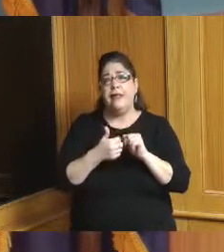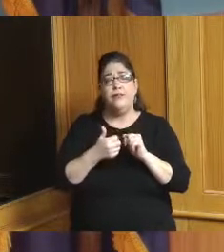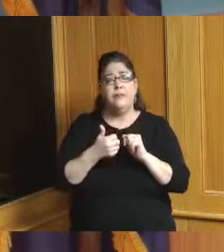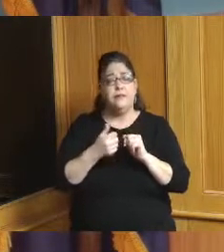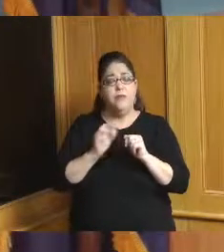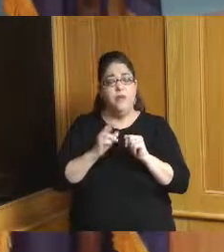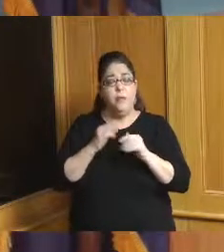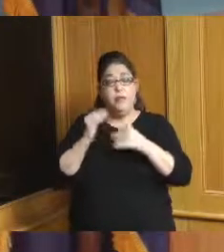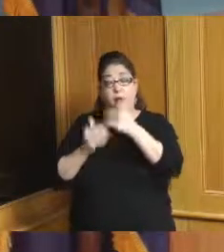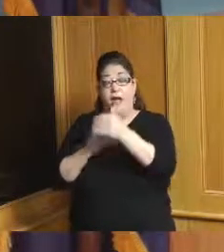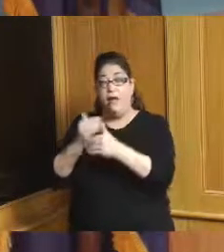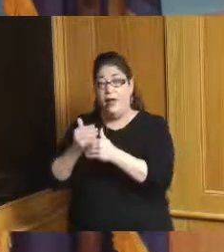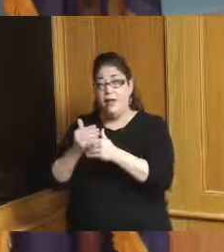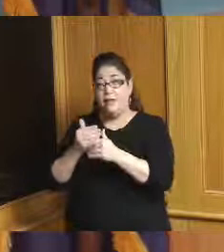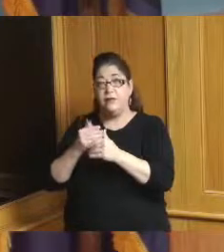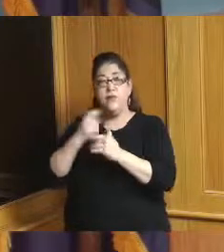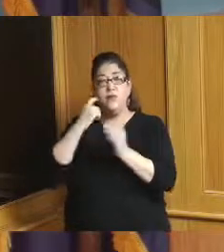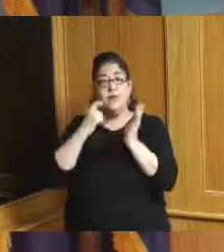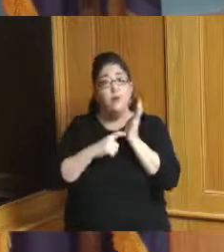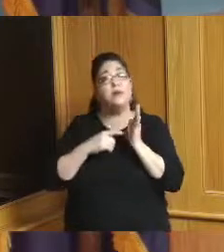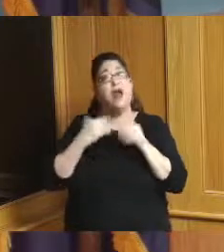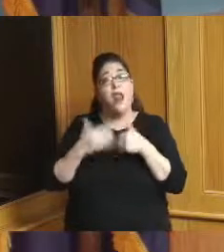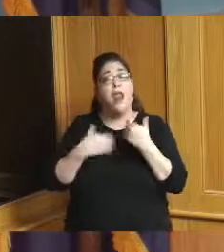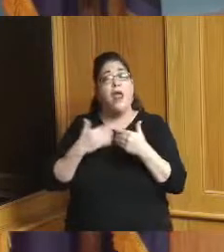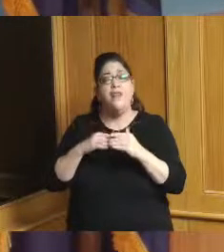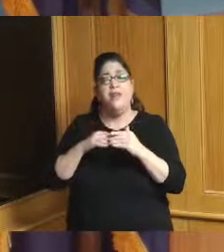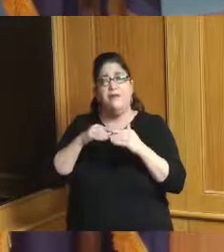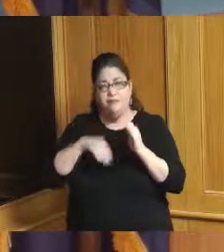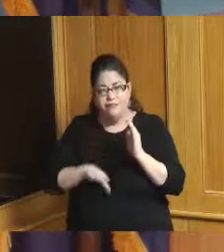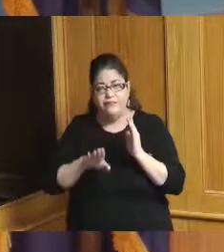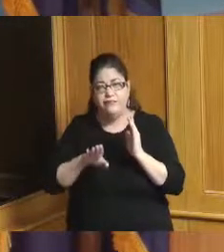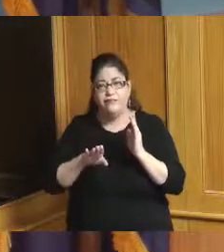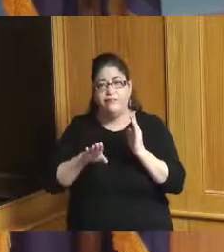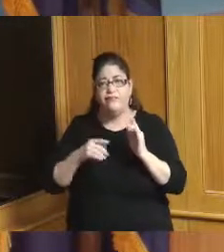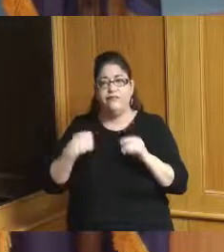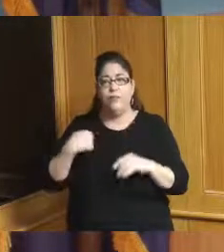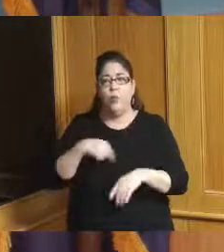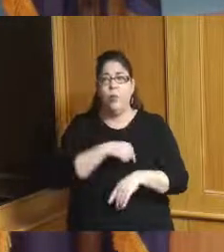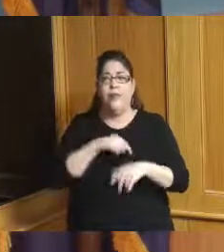in the middle of it for example you know the we must save us campaign is very strong